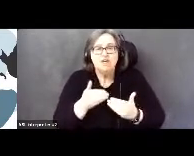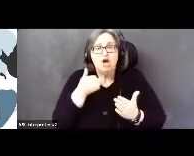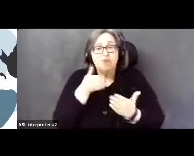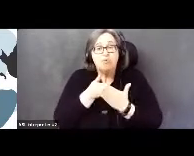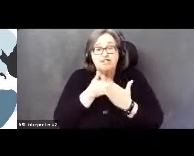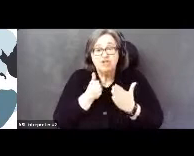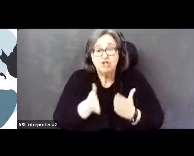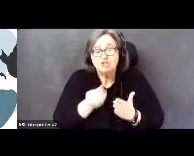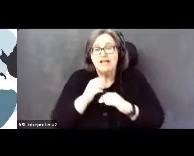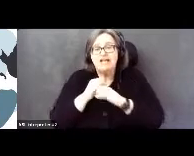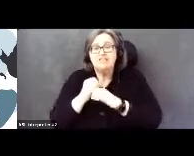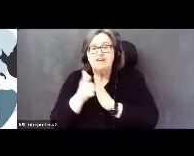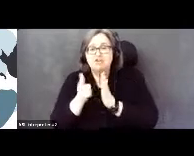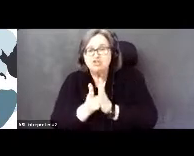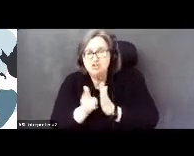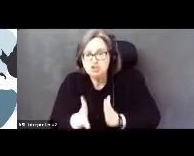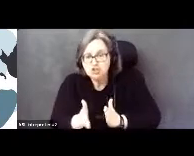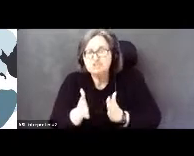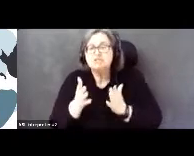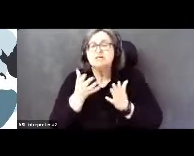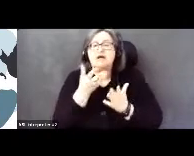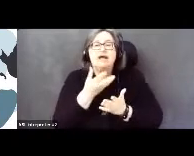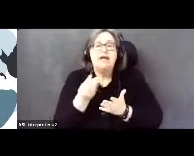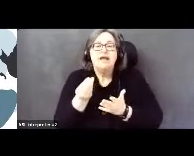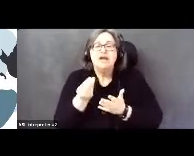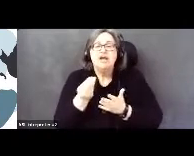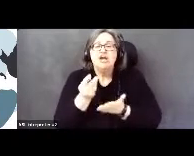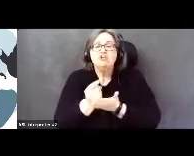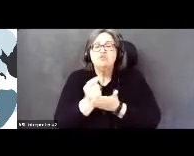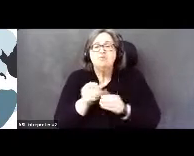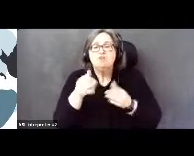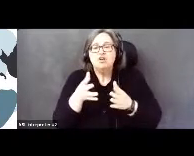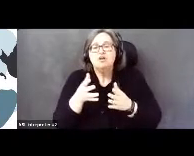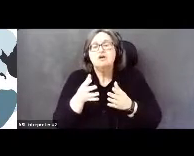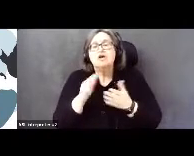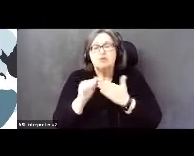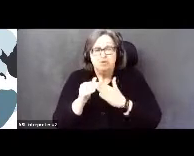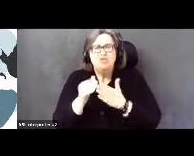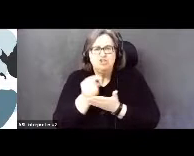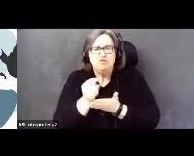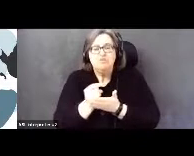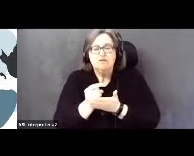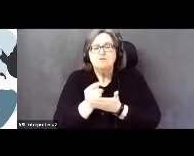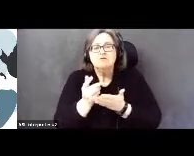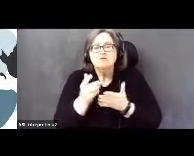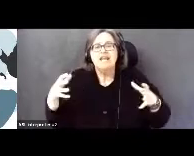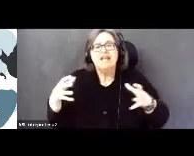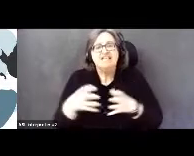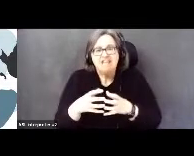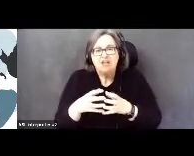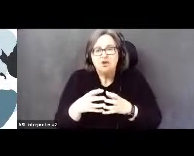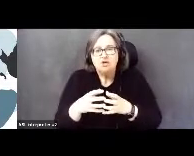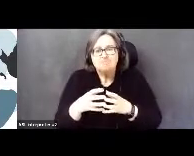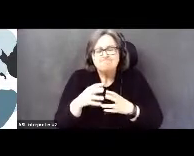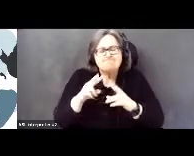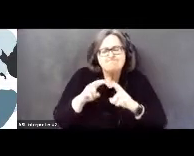and defense attorneys and often times treatment providers look at who is still sitting in